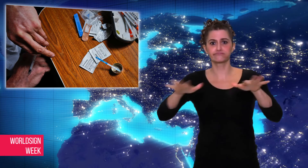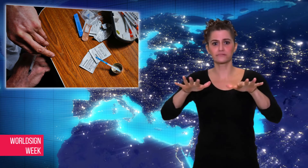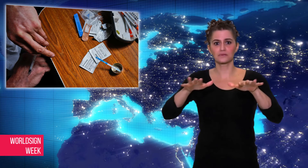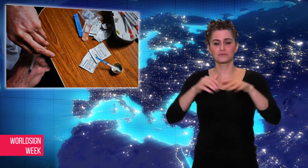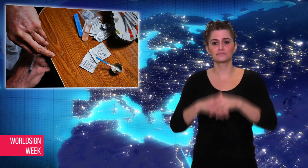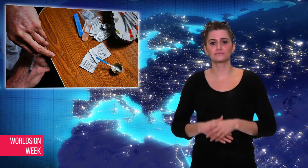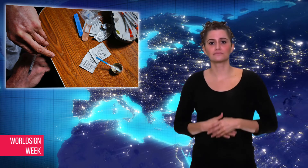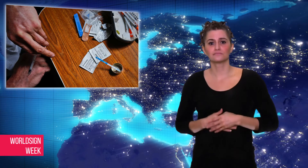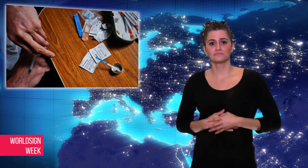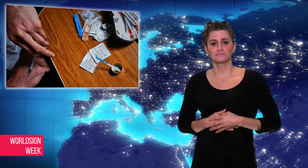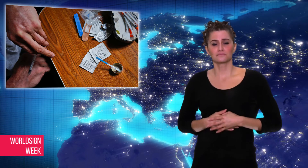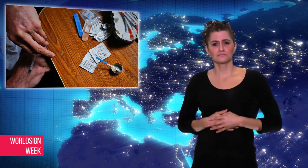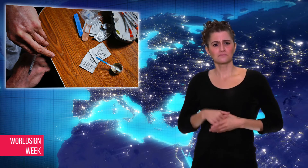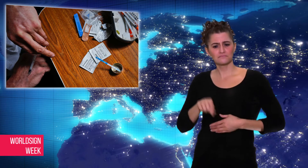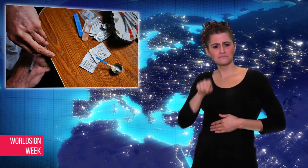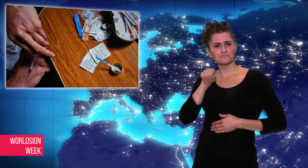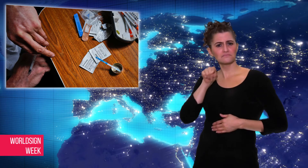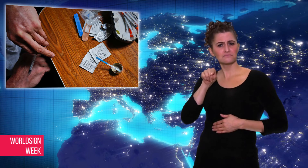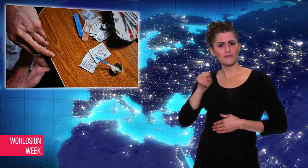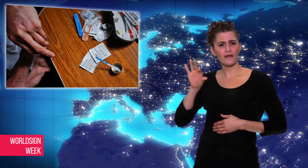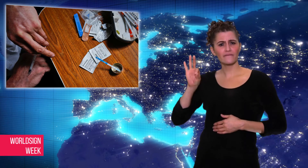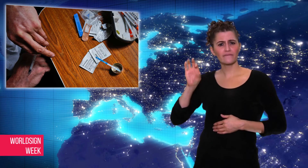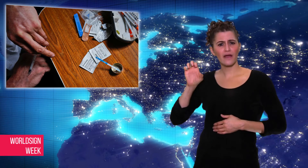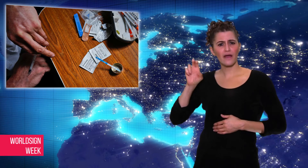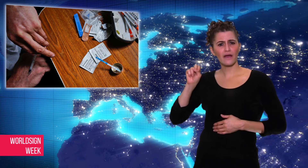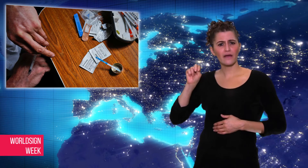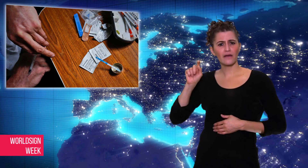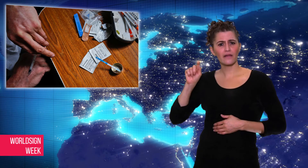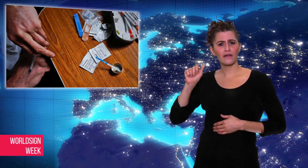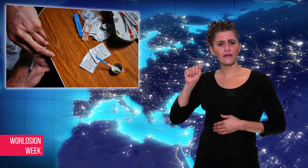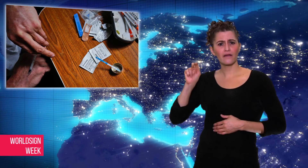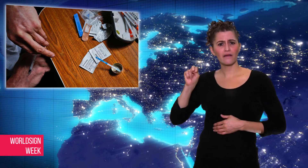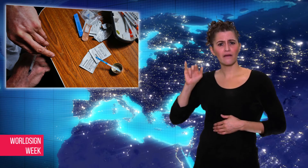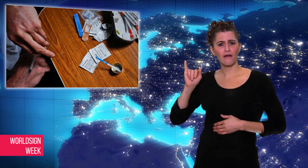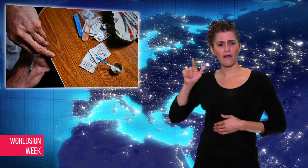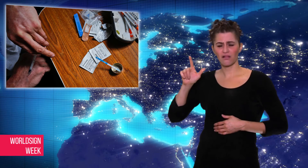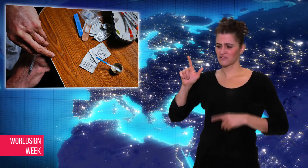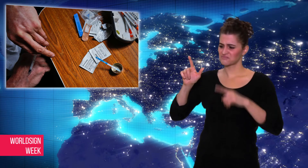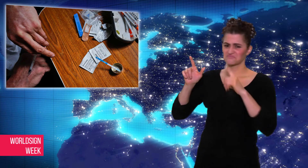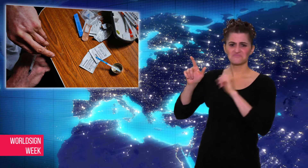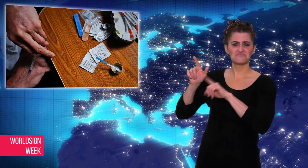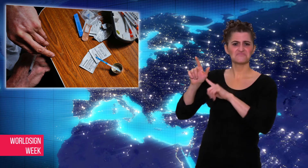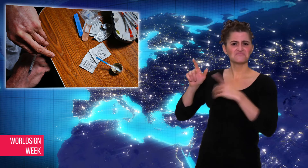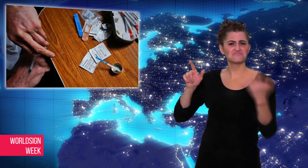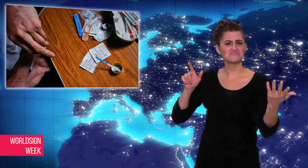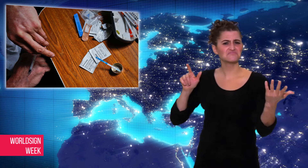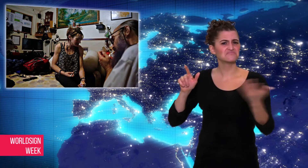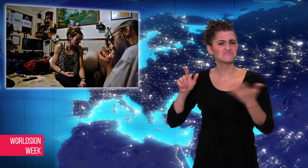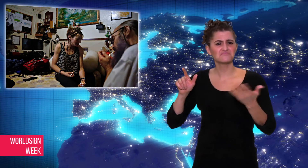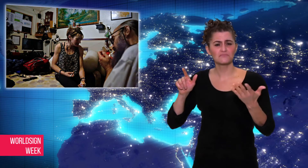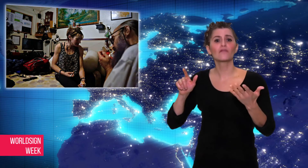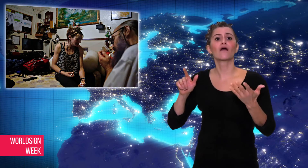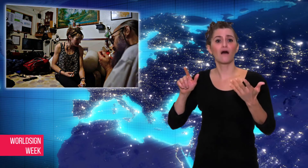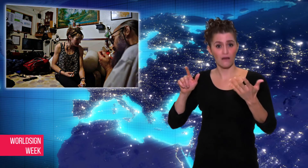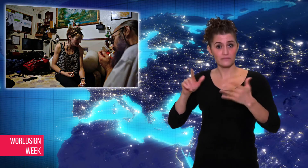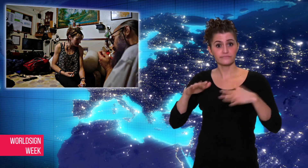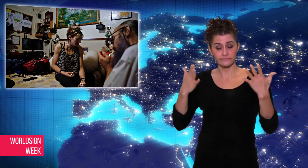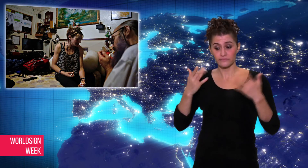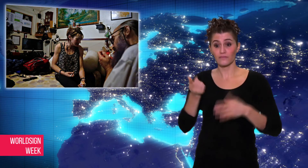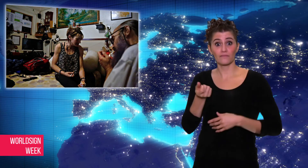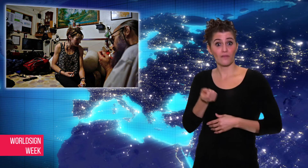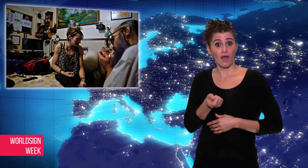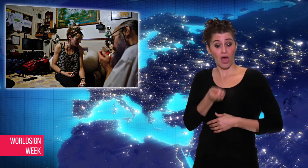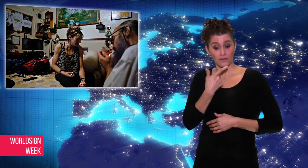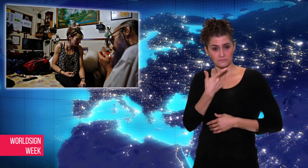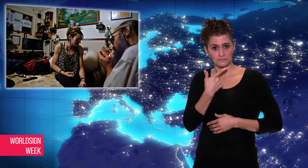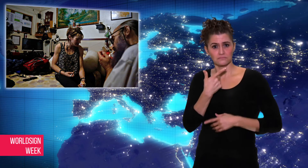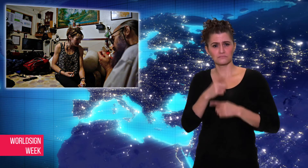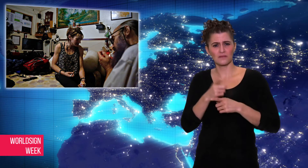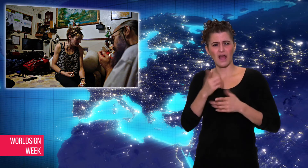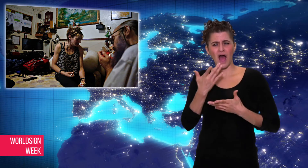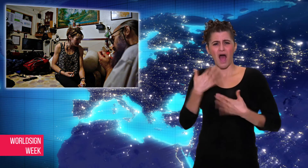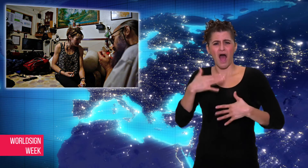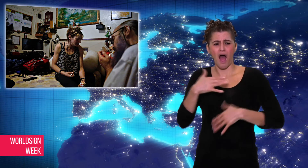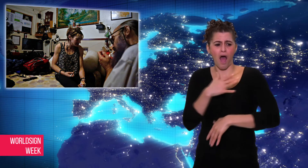to help patients manage pain, it has